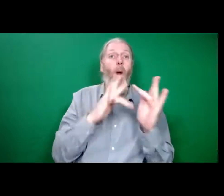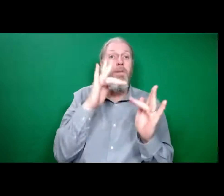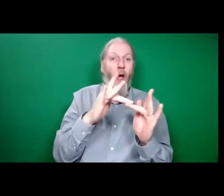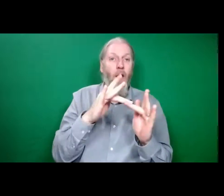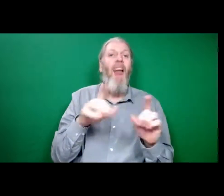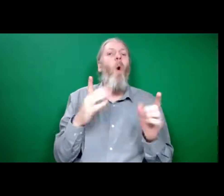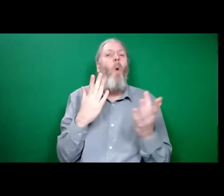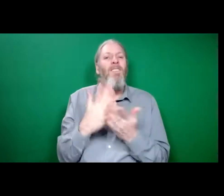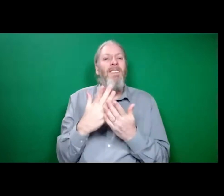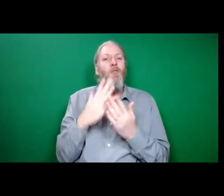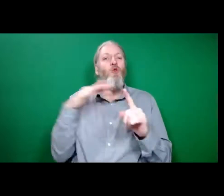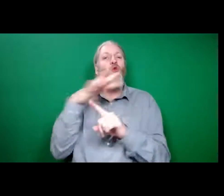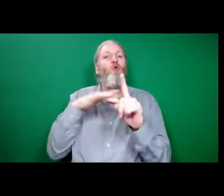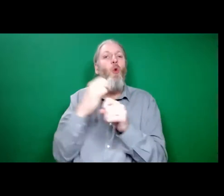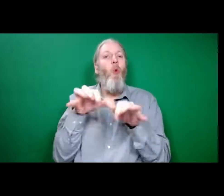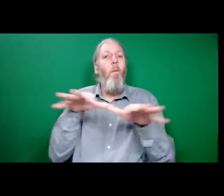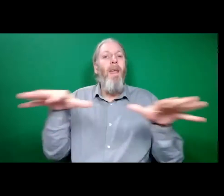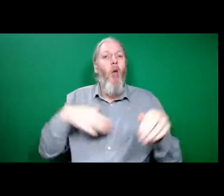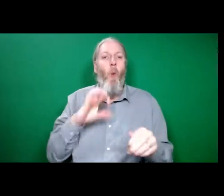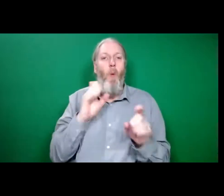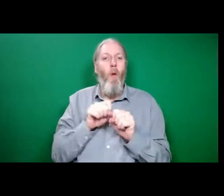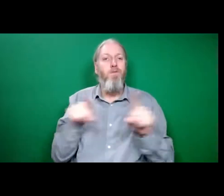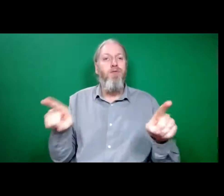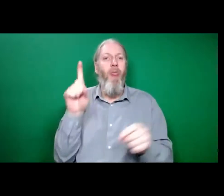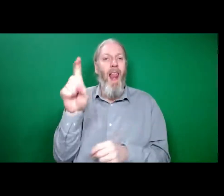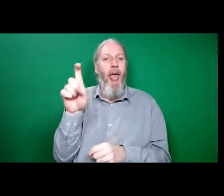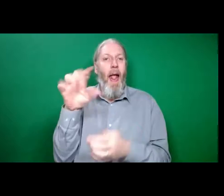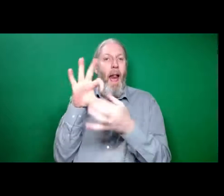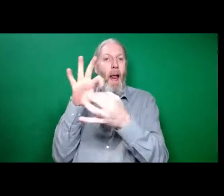and how it is going to be run. Thank you, Hazel.